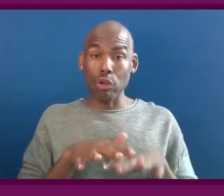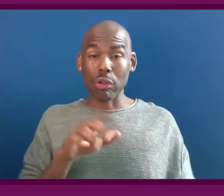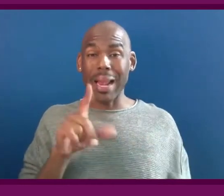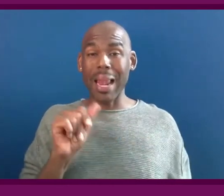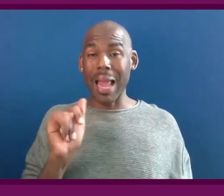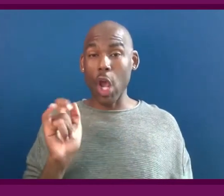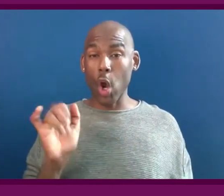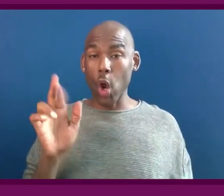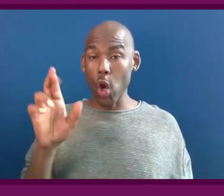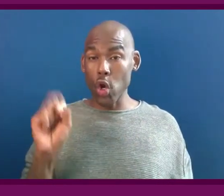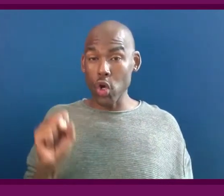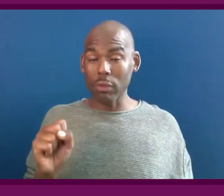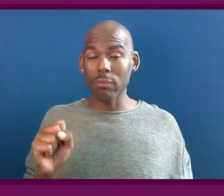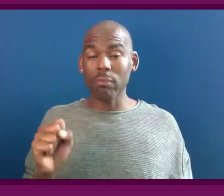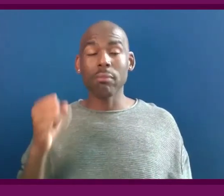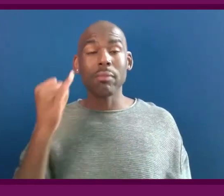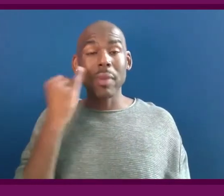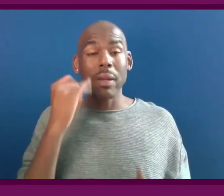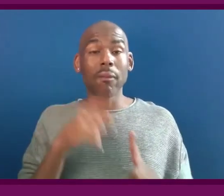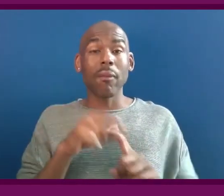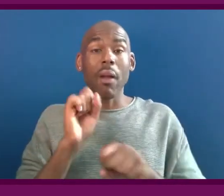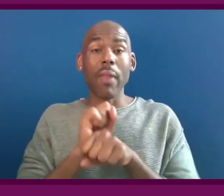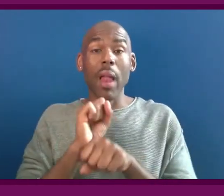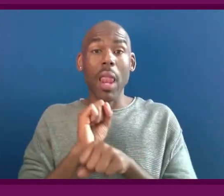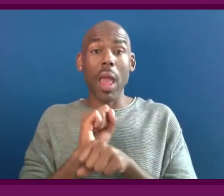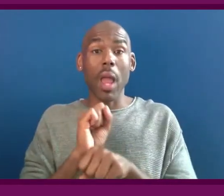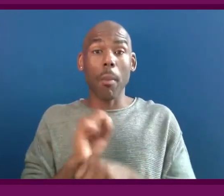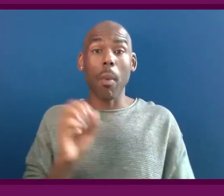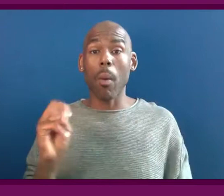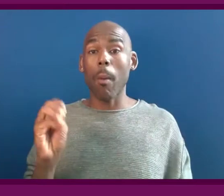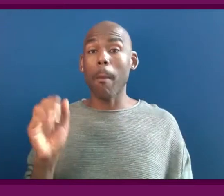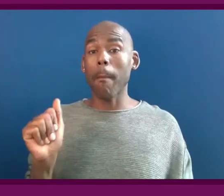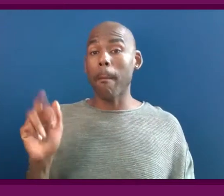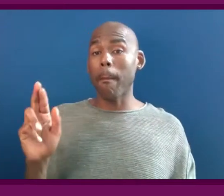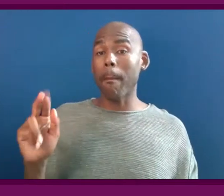If we want to talk specifically about the labor market, which I think is going to become